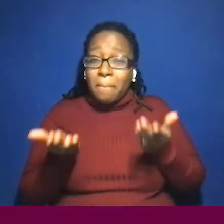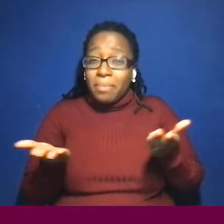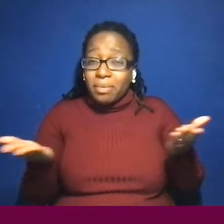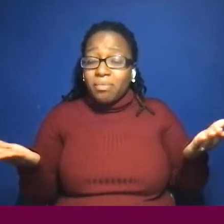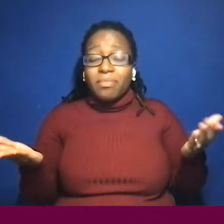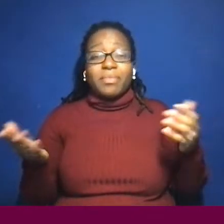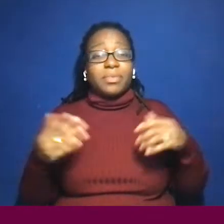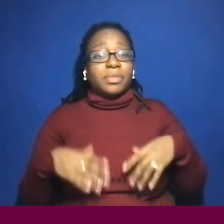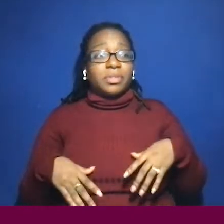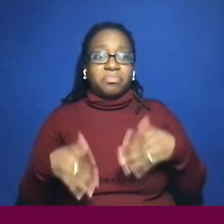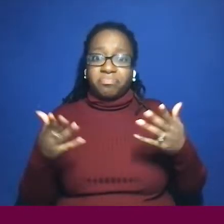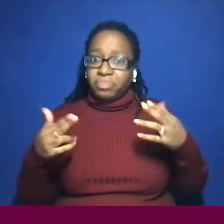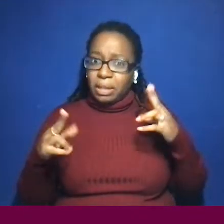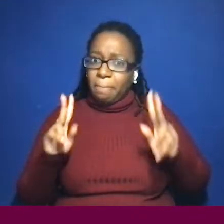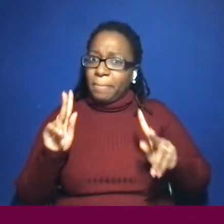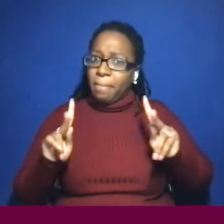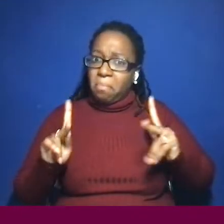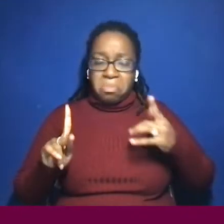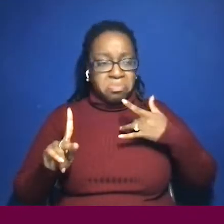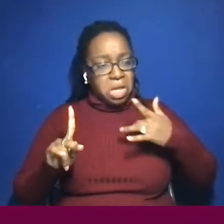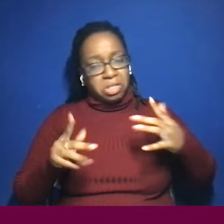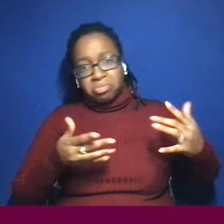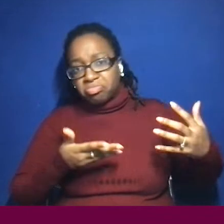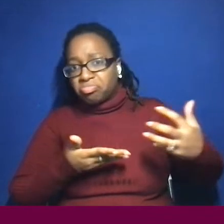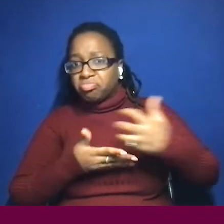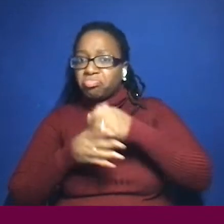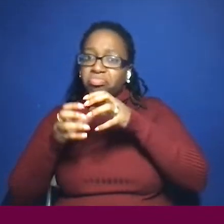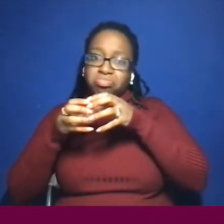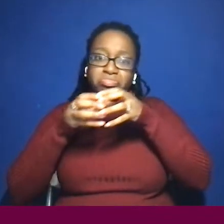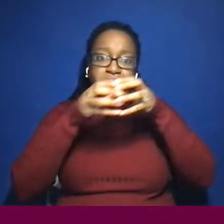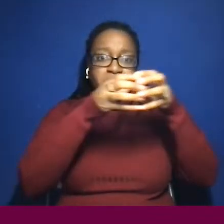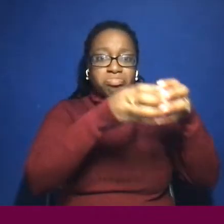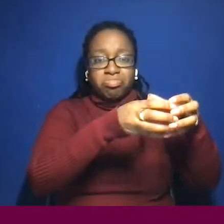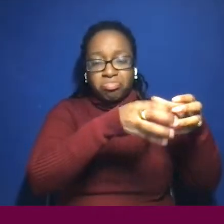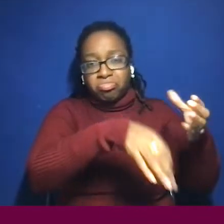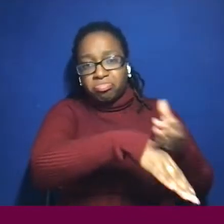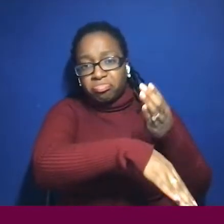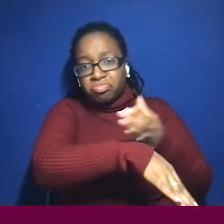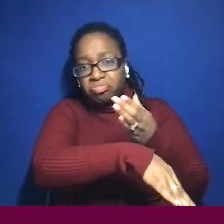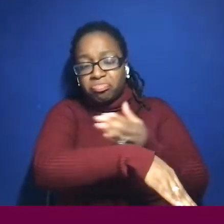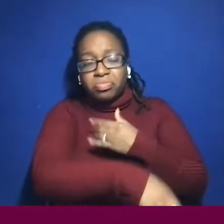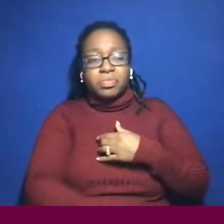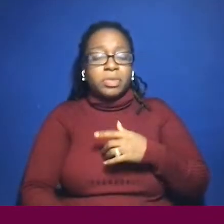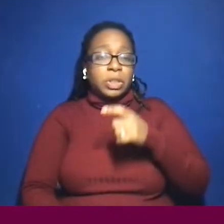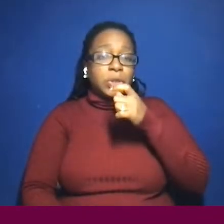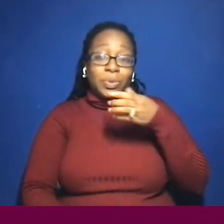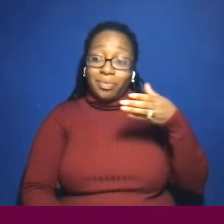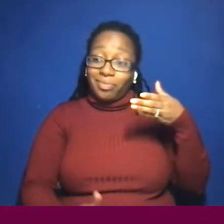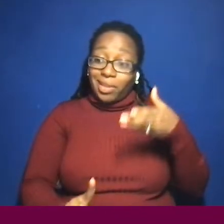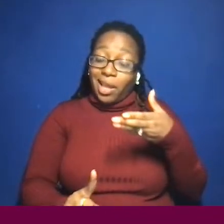also the wonderful human beings who populate our health systems and emergency response systems."